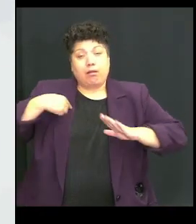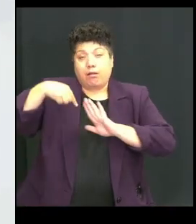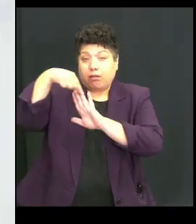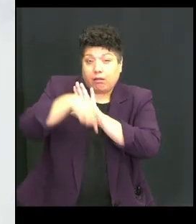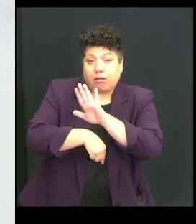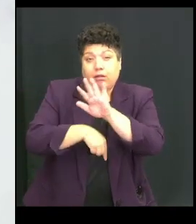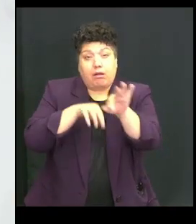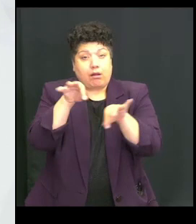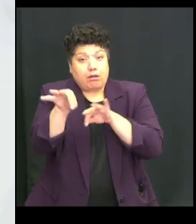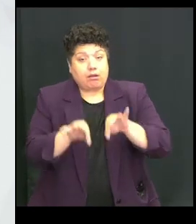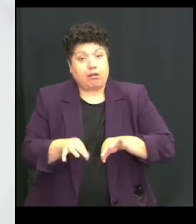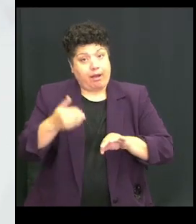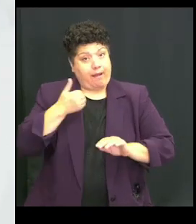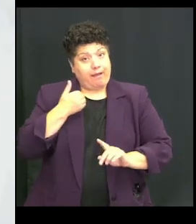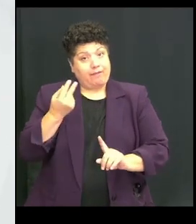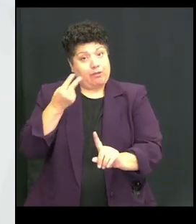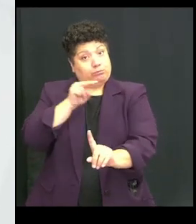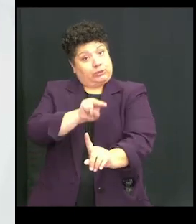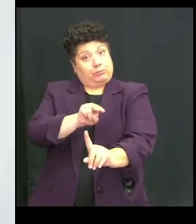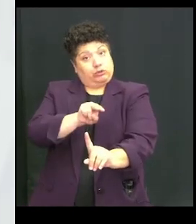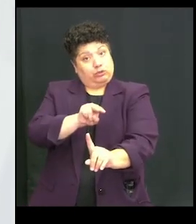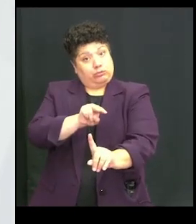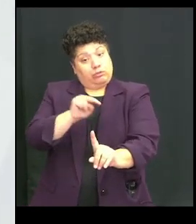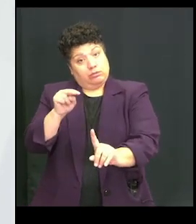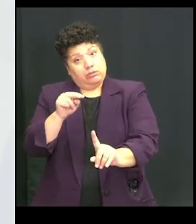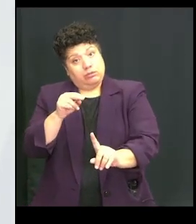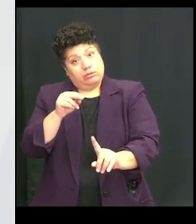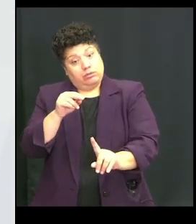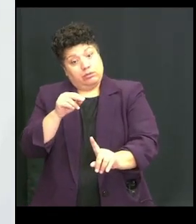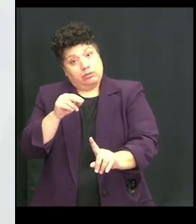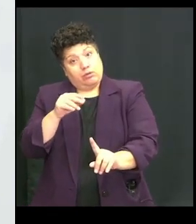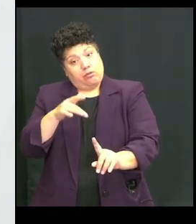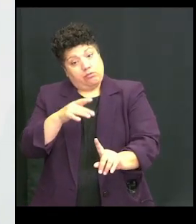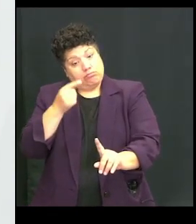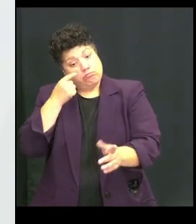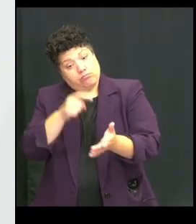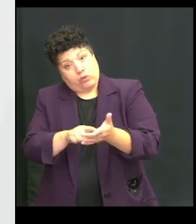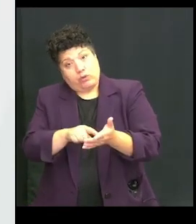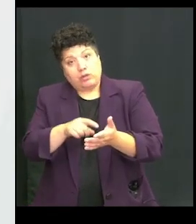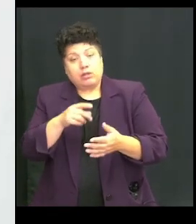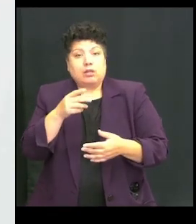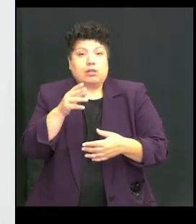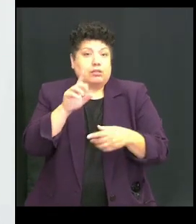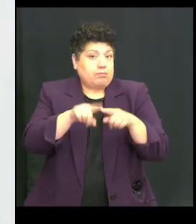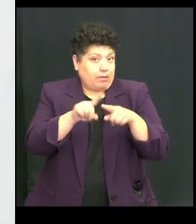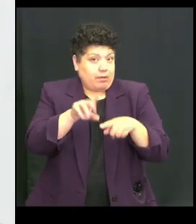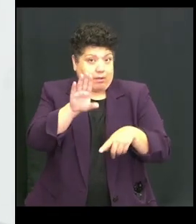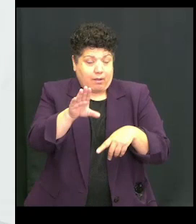that those perceptions are also an important correlate of how intensely people dislike the other side.